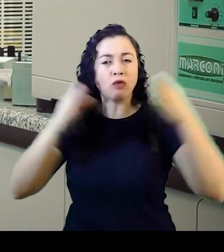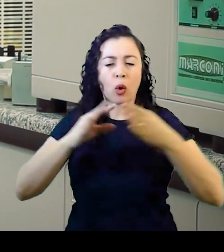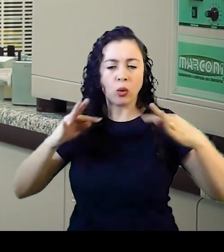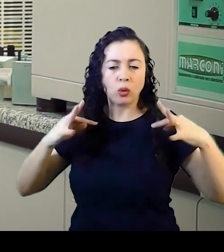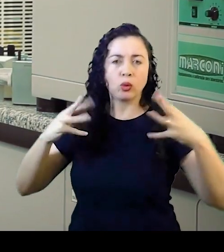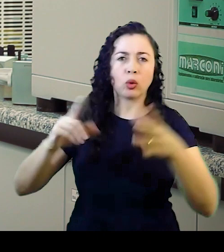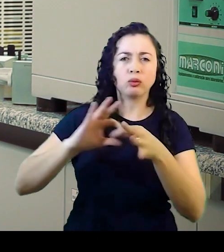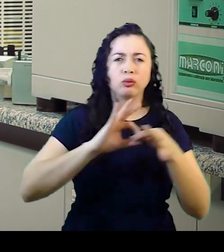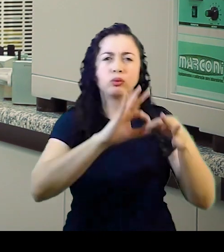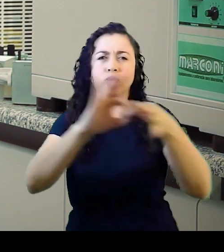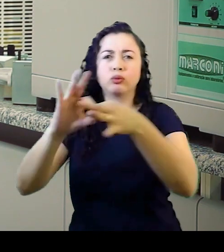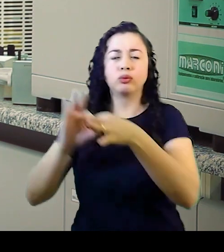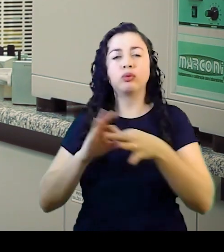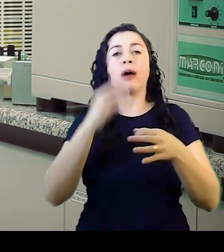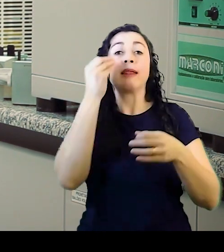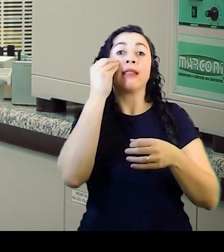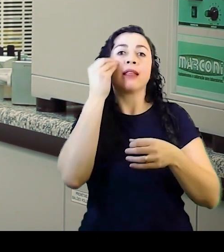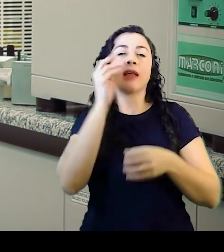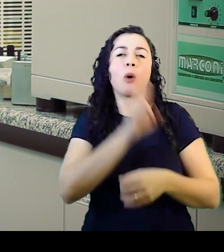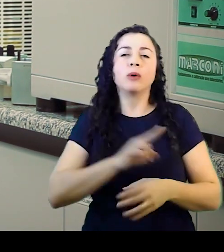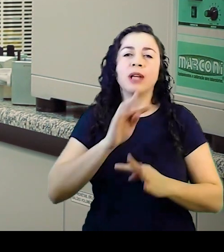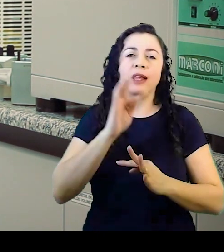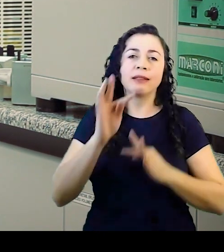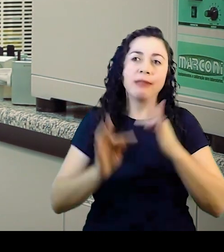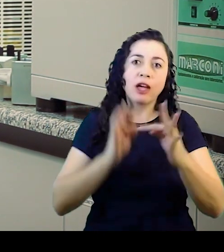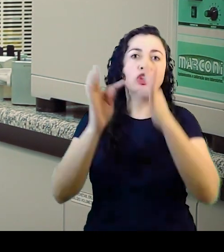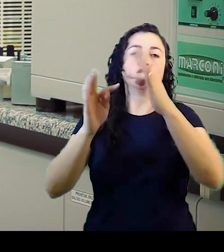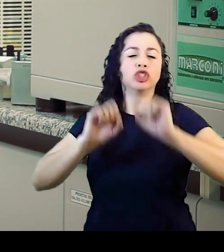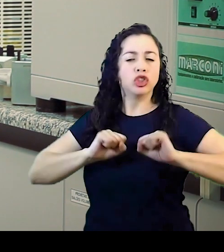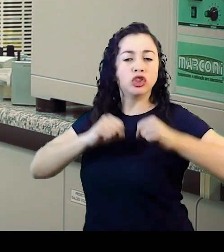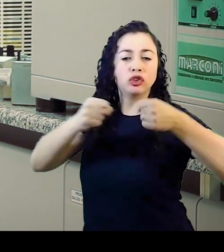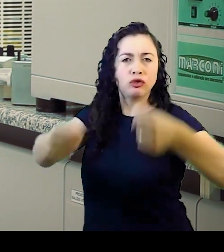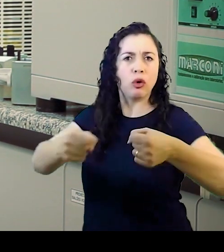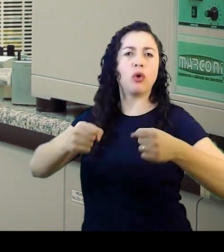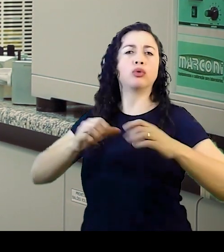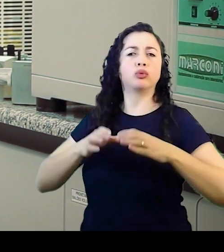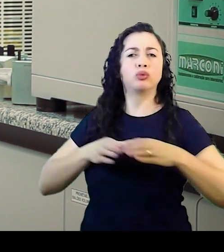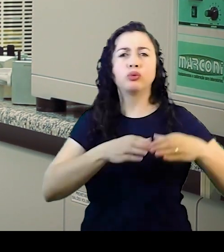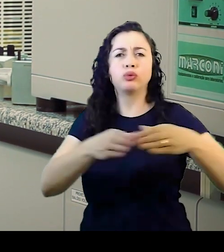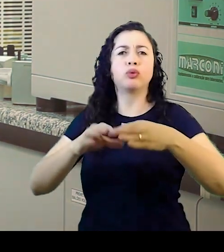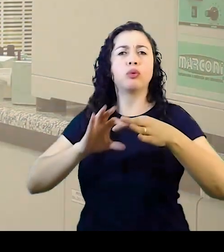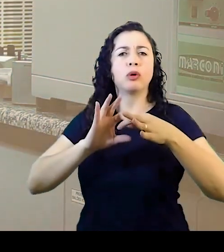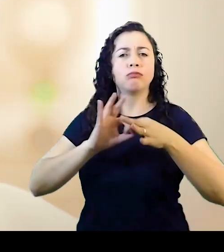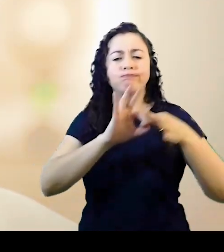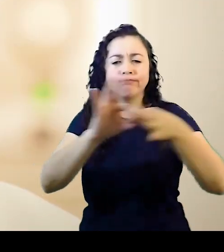in the face of this joint effort by the UNICAMP Task Force against Covid-19.